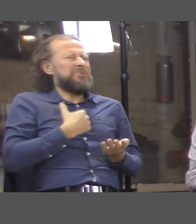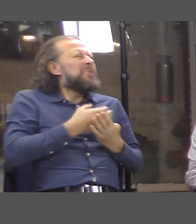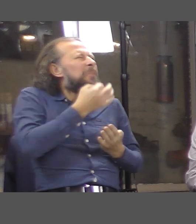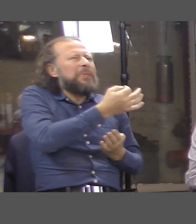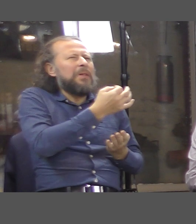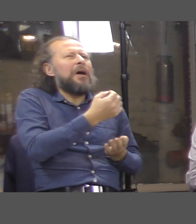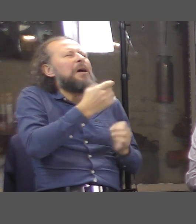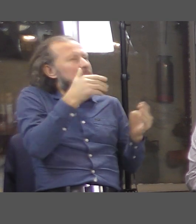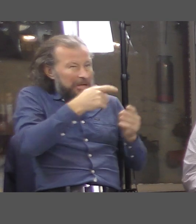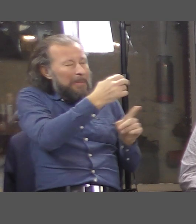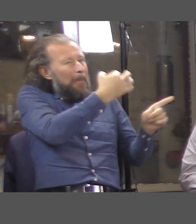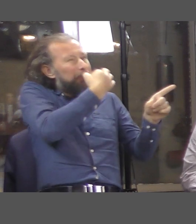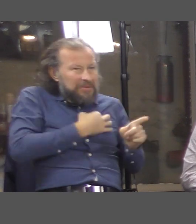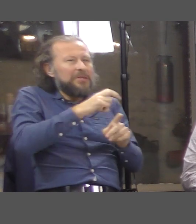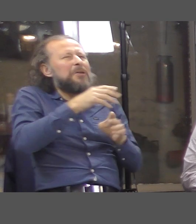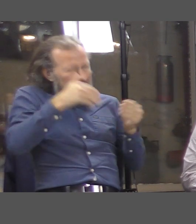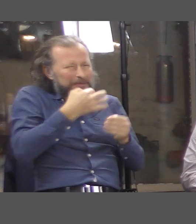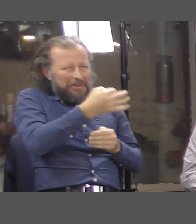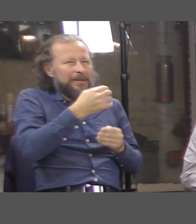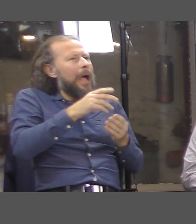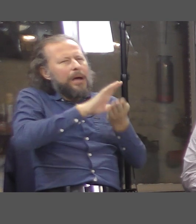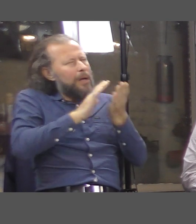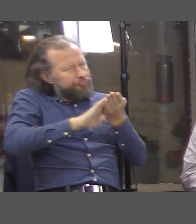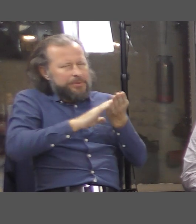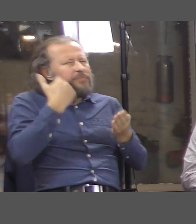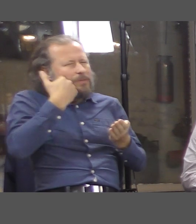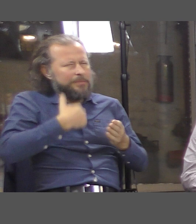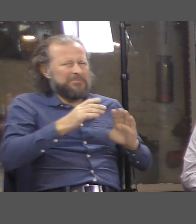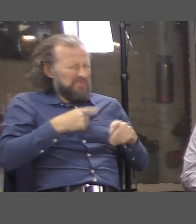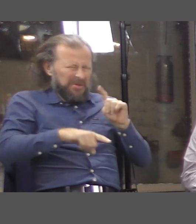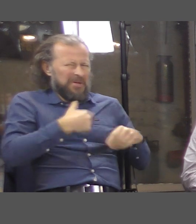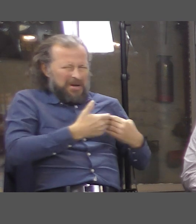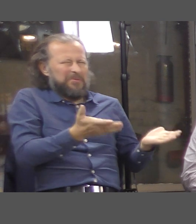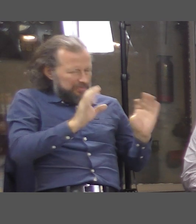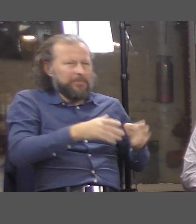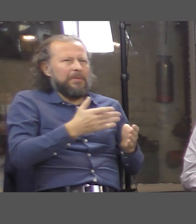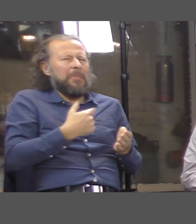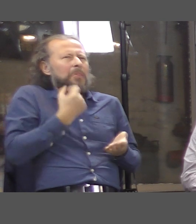I'm sorry, I'm so open, I'm not ashamed.